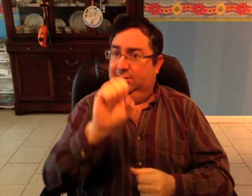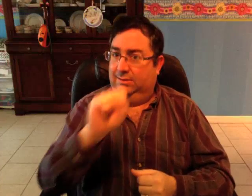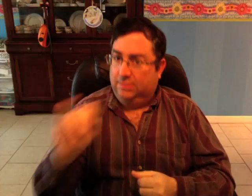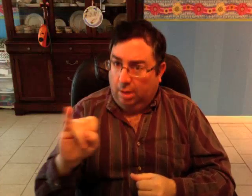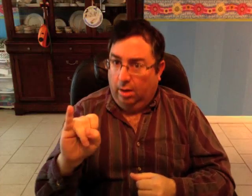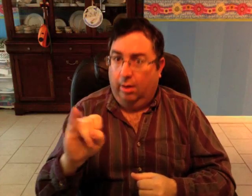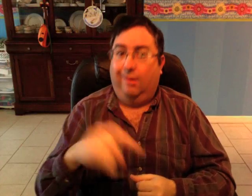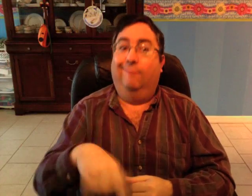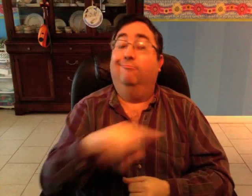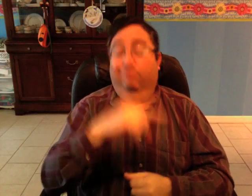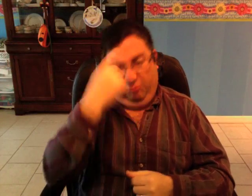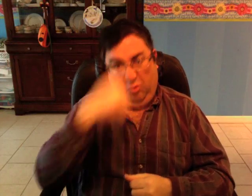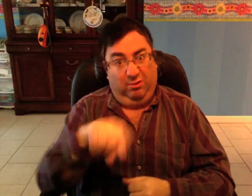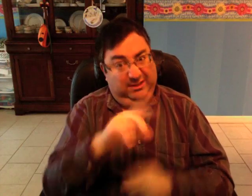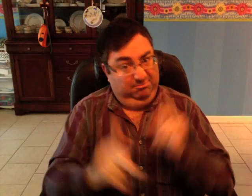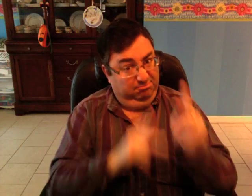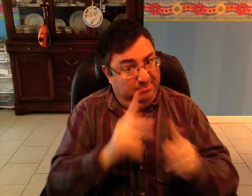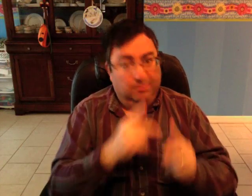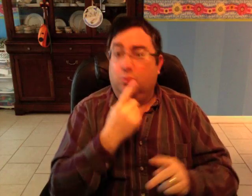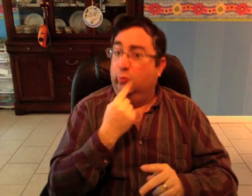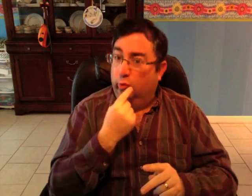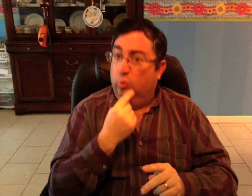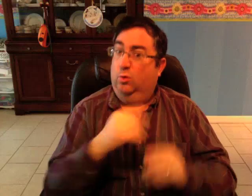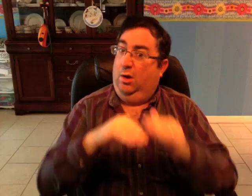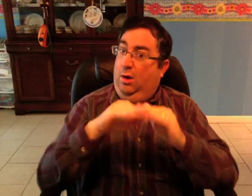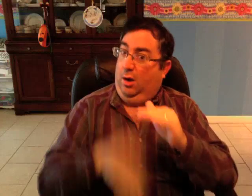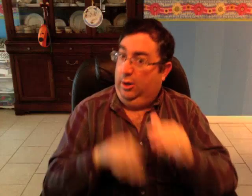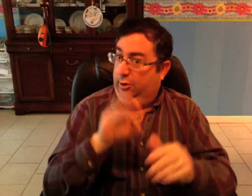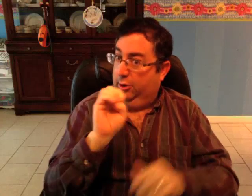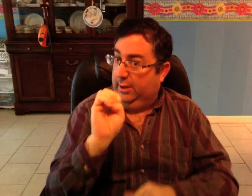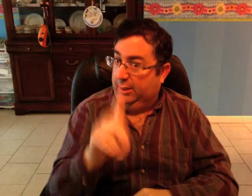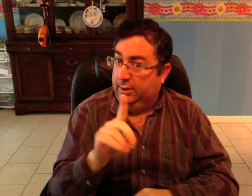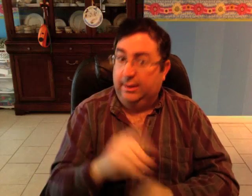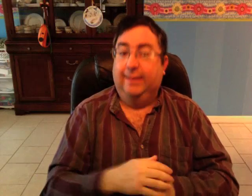SSI for those people who are undereducated,